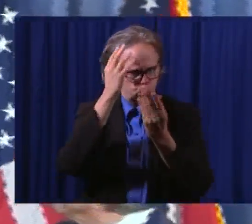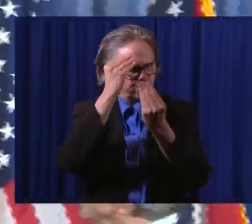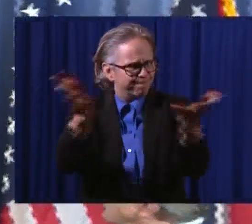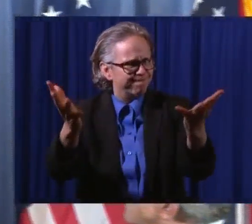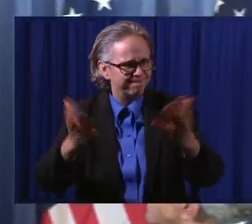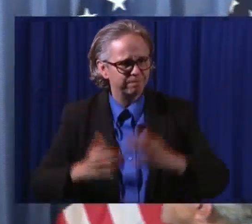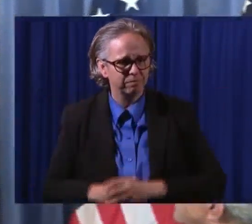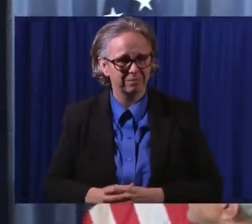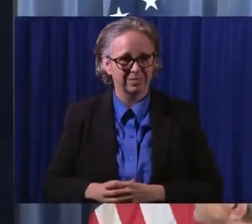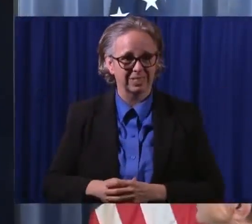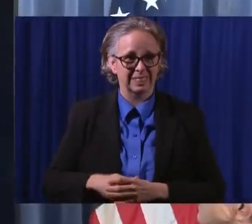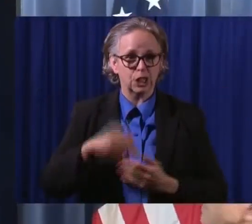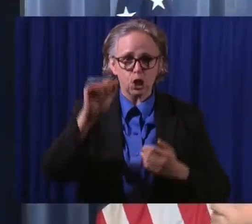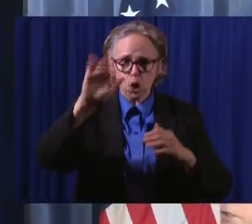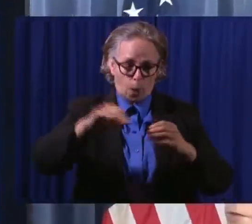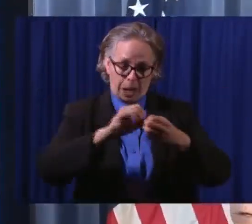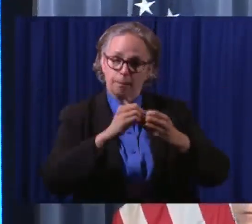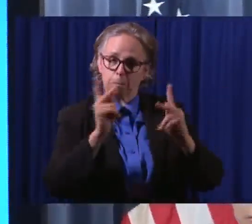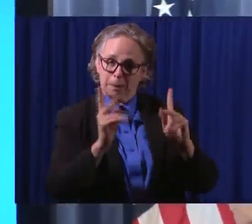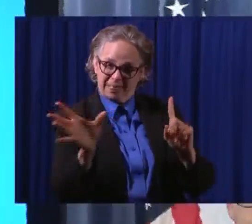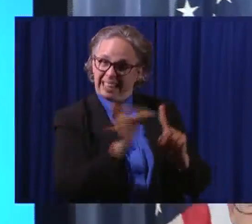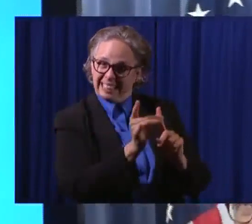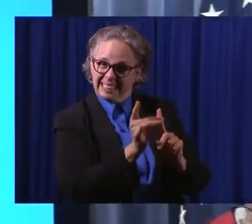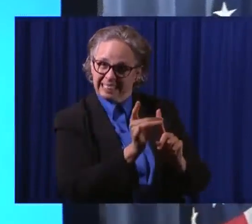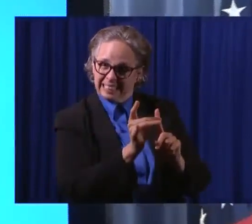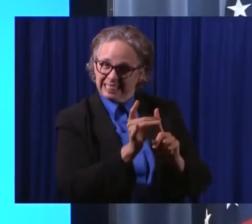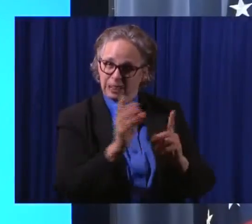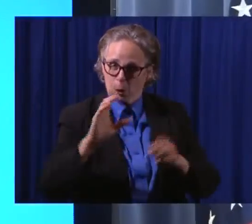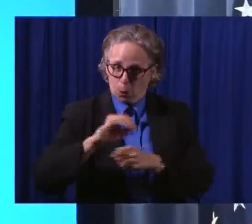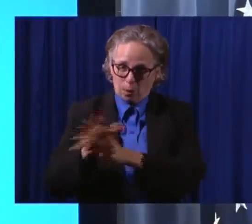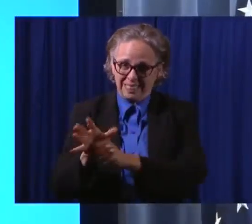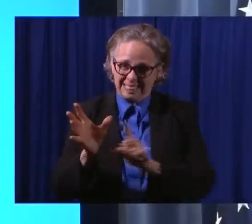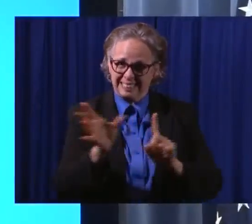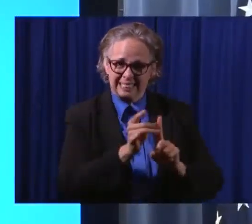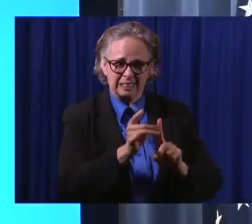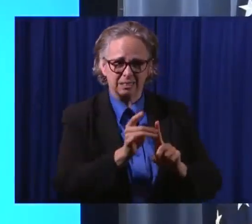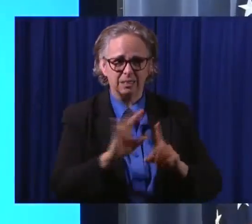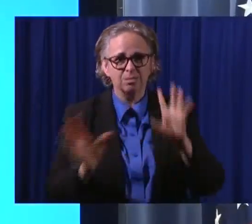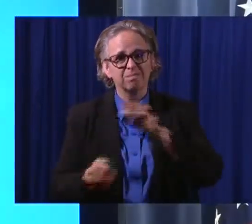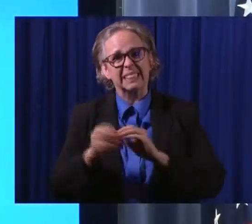LET'S START WITH SOME UPDATED INFORMATION FROM TODAY'S NUMBERS BUT I START